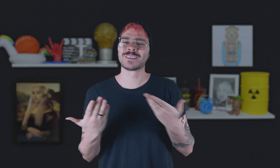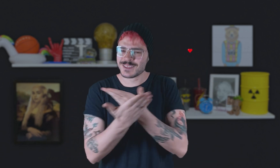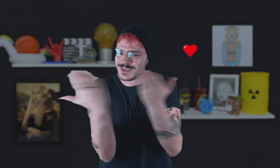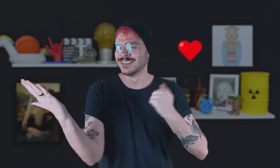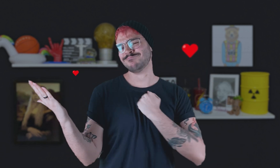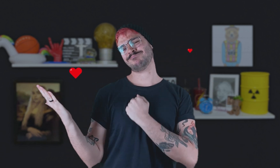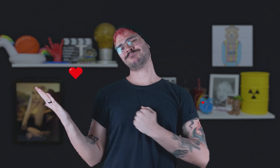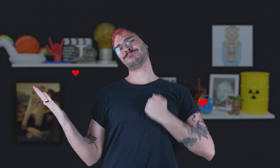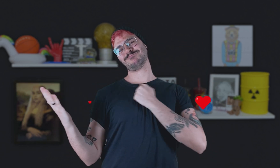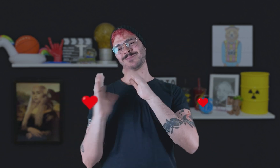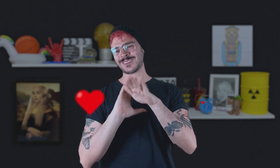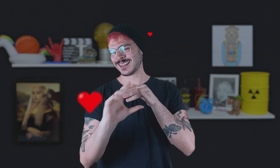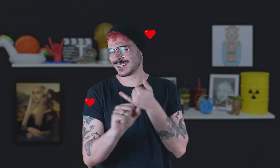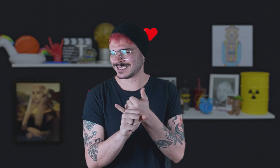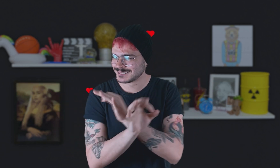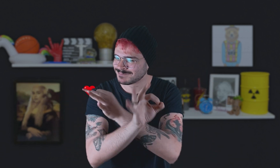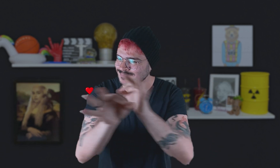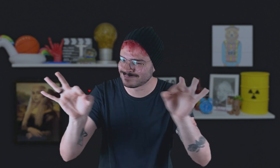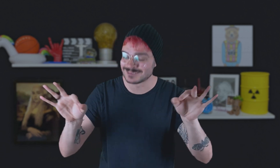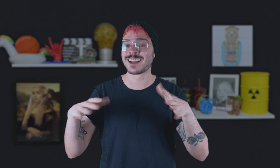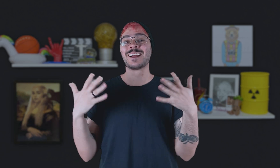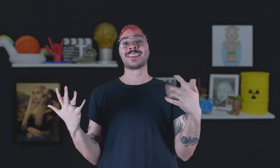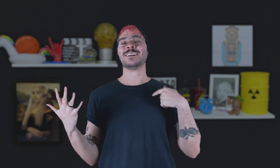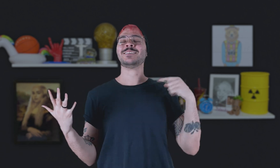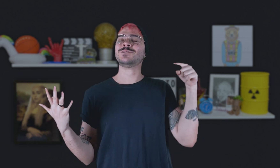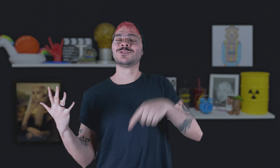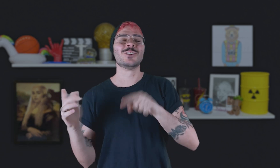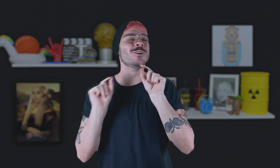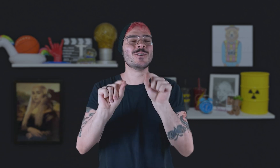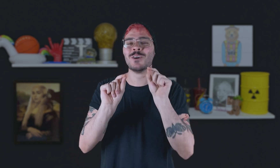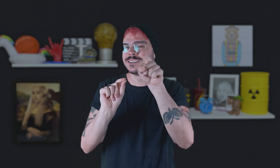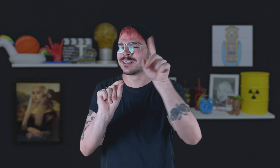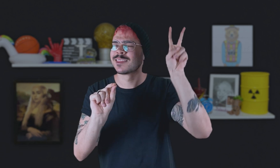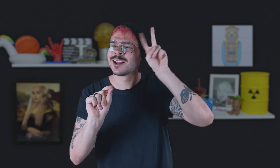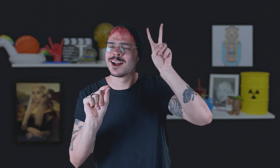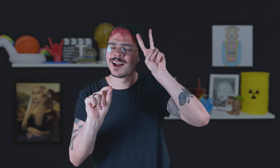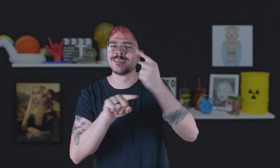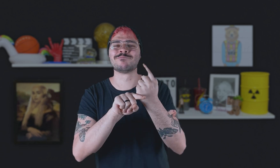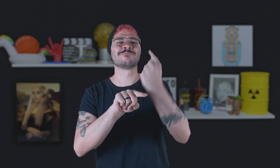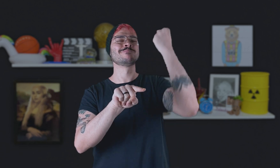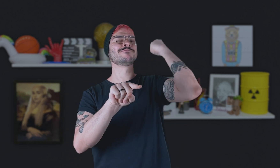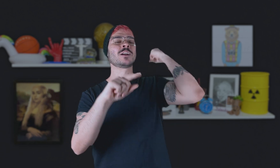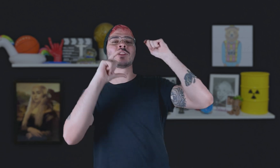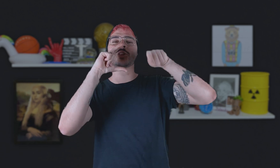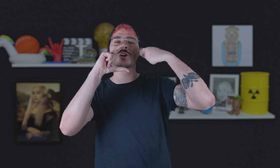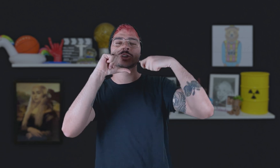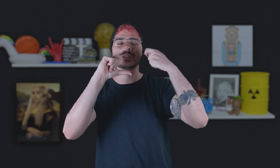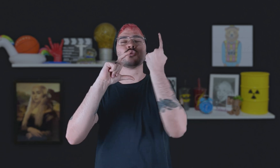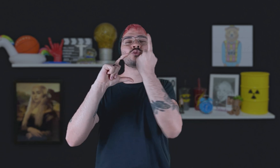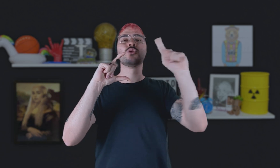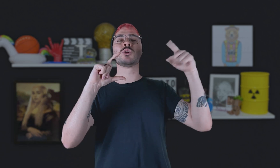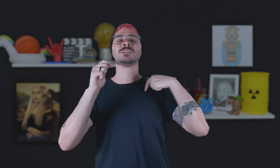Missing you already?! Ever since I made those videos